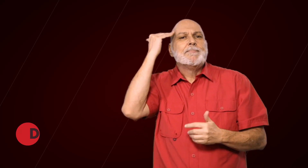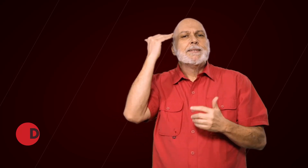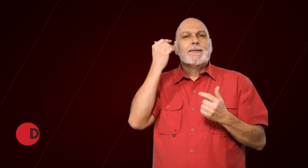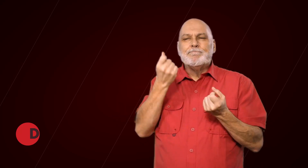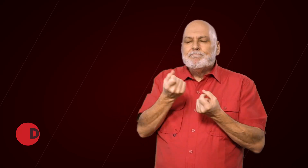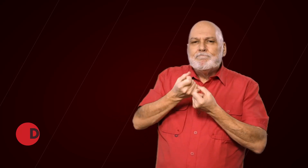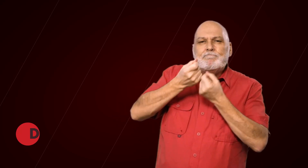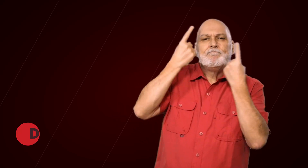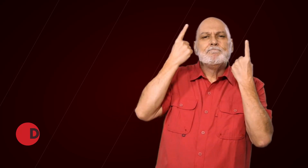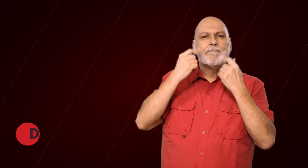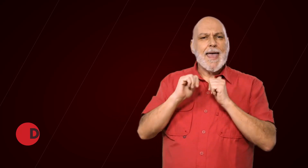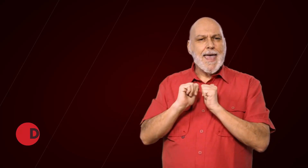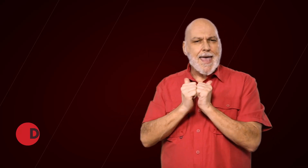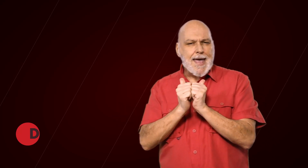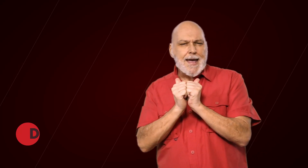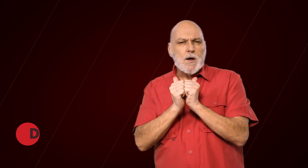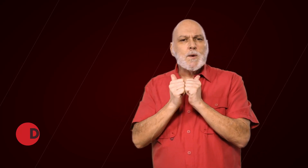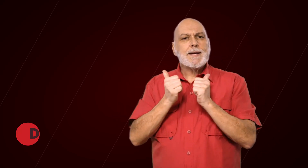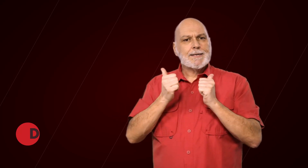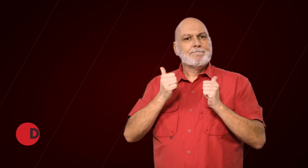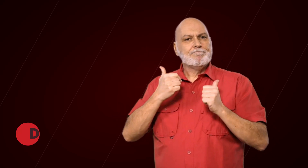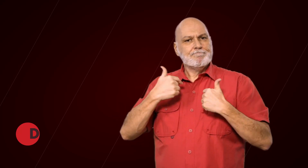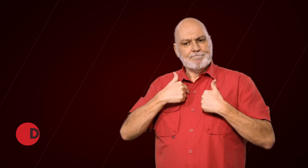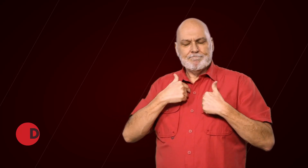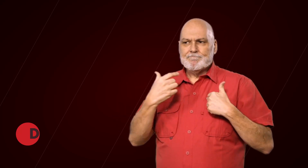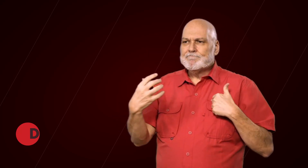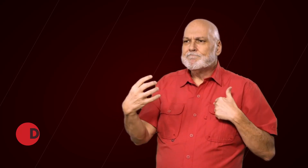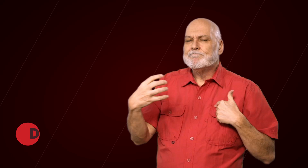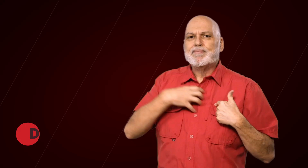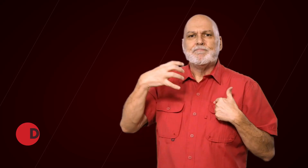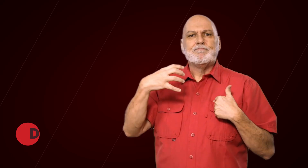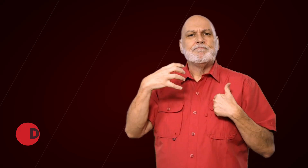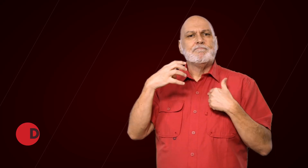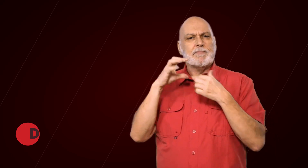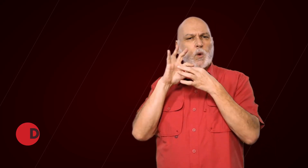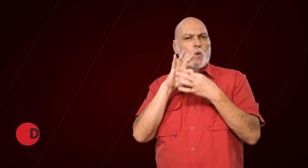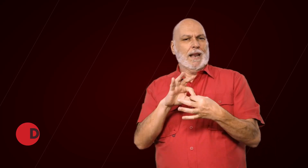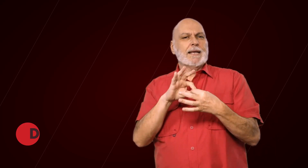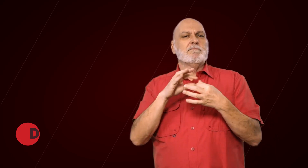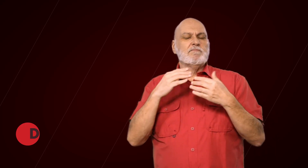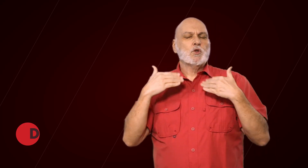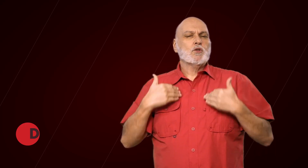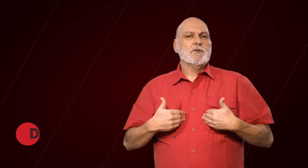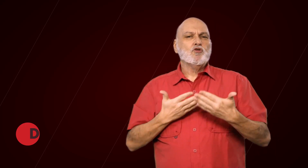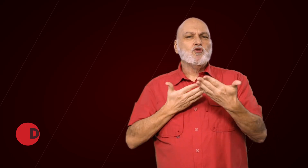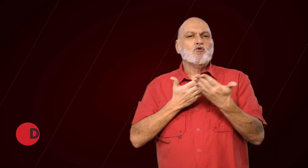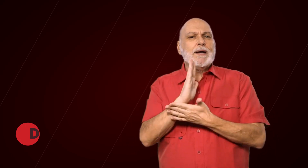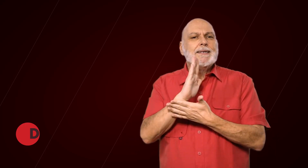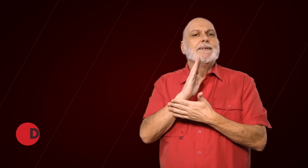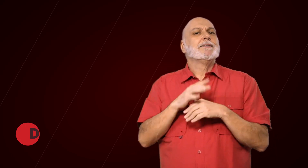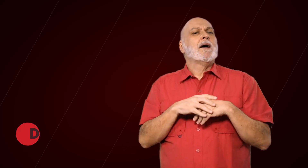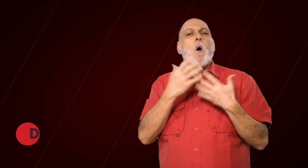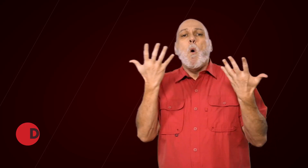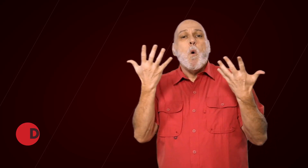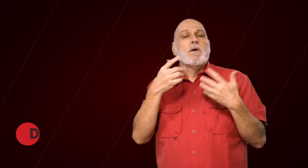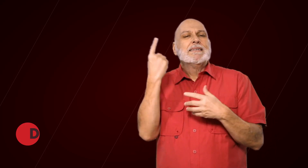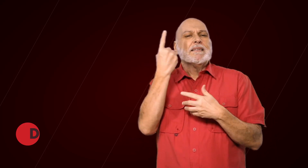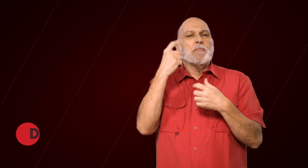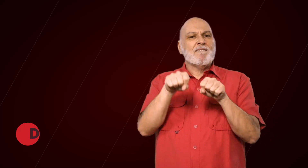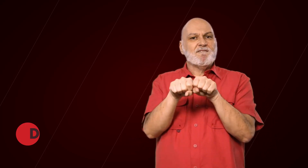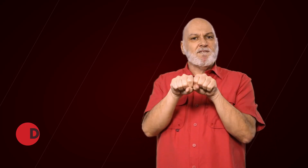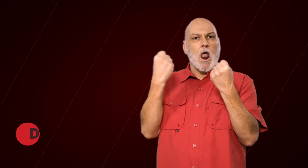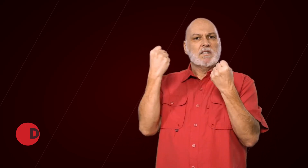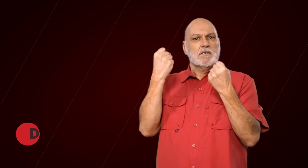Both point out that Deaf people don’t really understand or know how